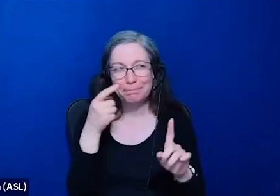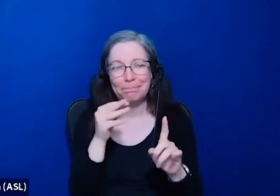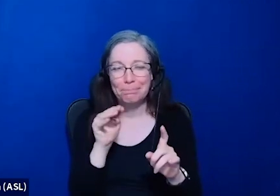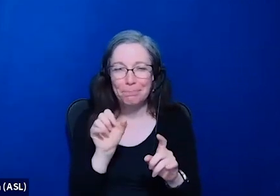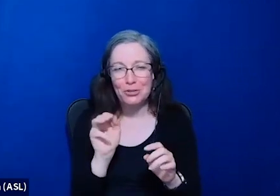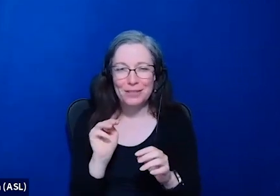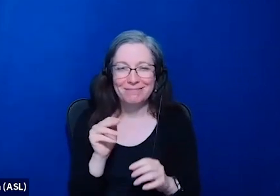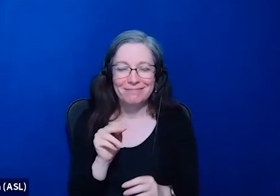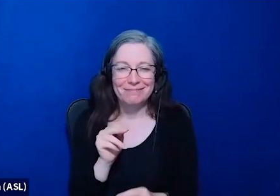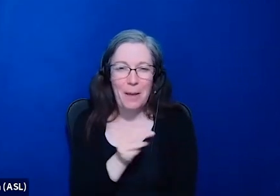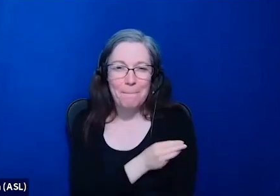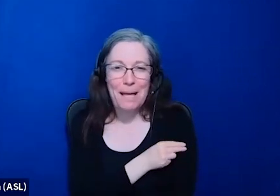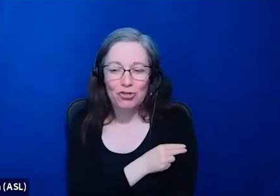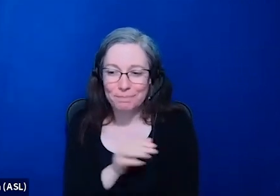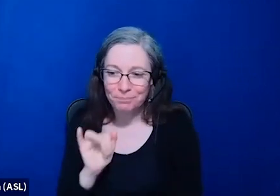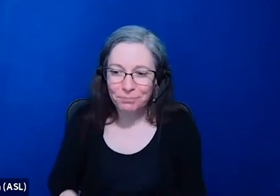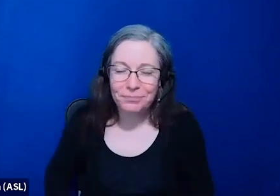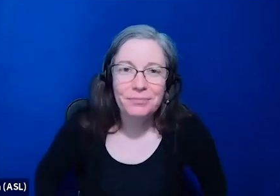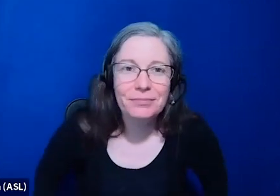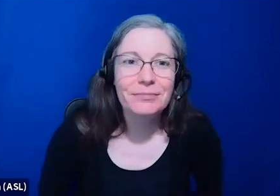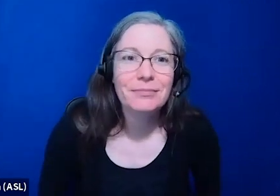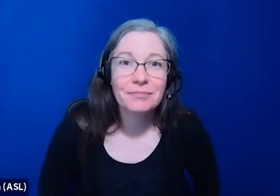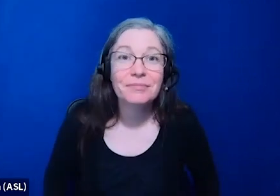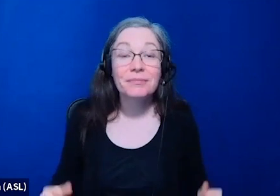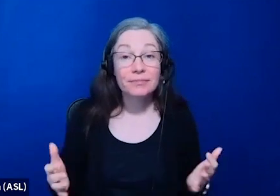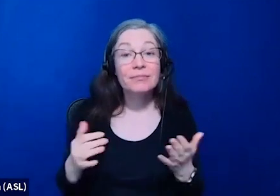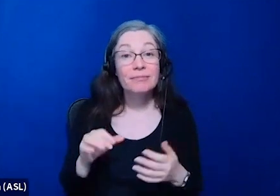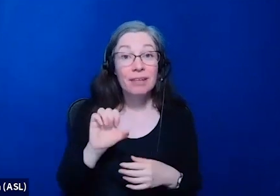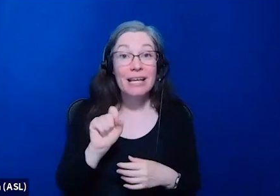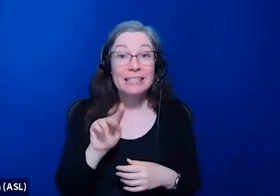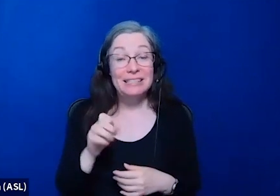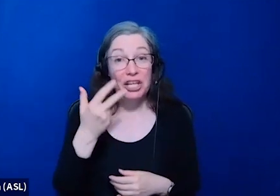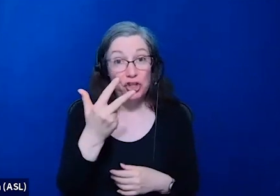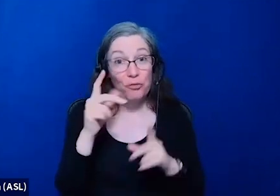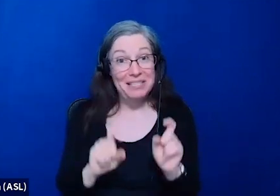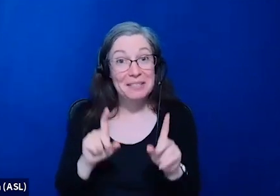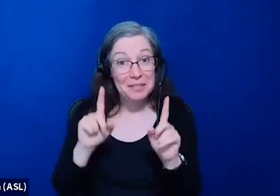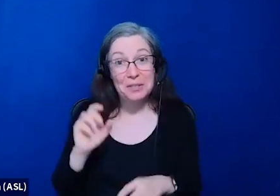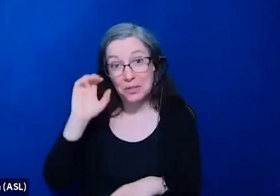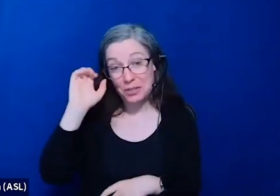This is a photo of my stage three test at the European Astronaut Center in Cologne, Germany,